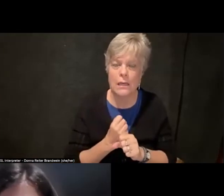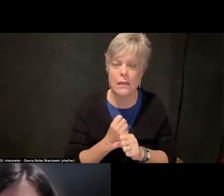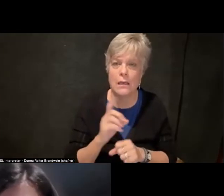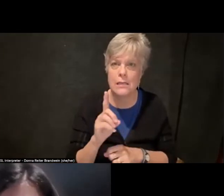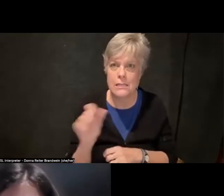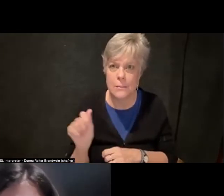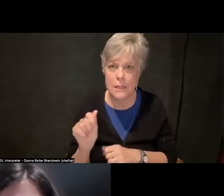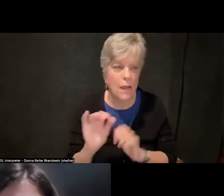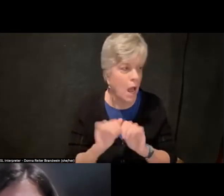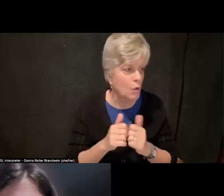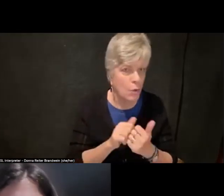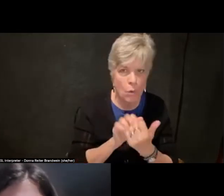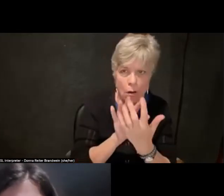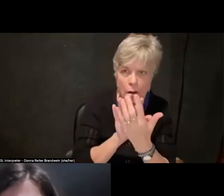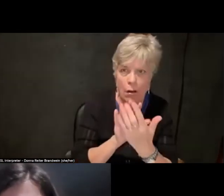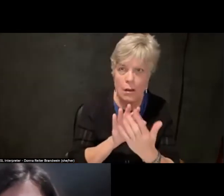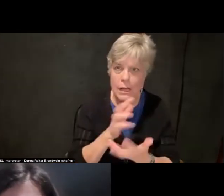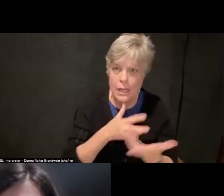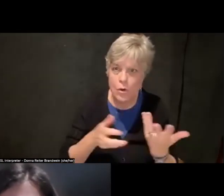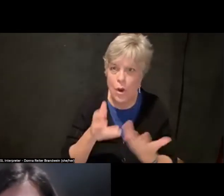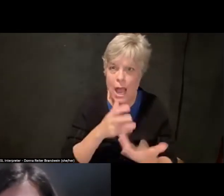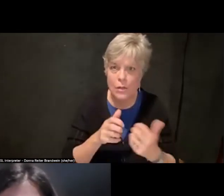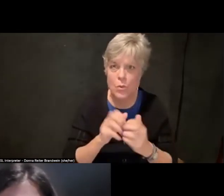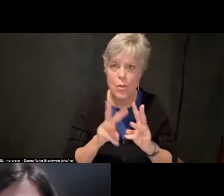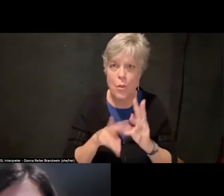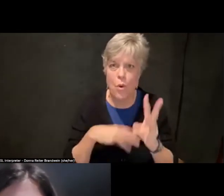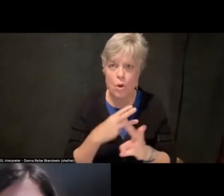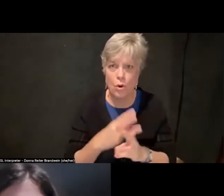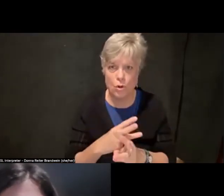Usually without wanting to feel a lot of shame